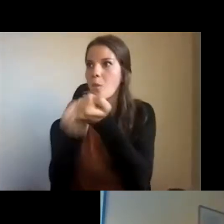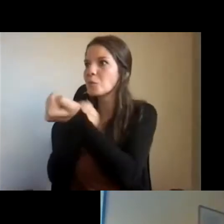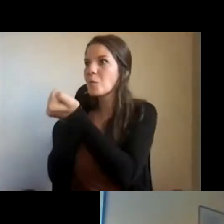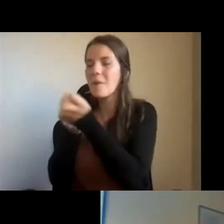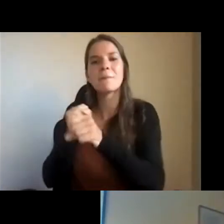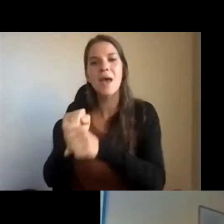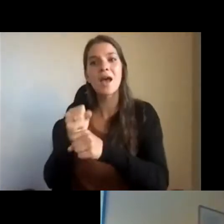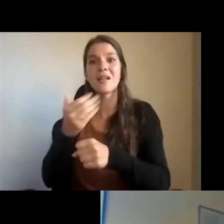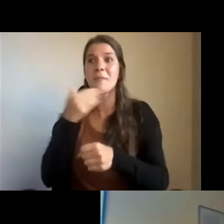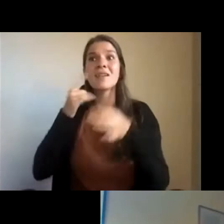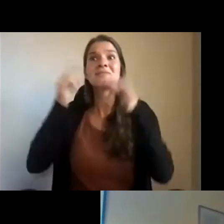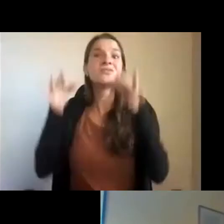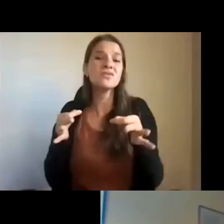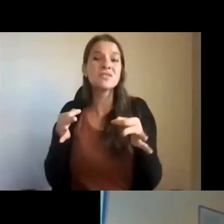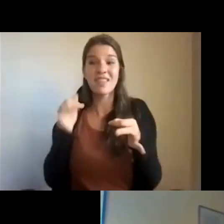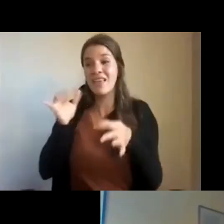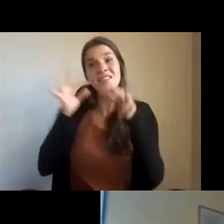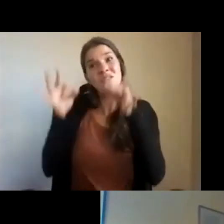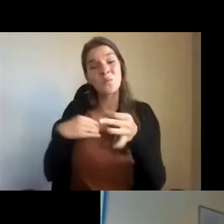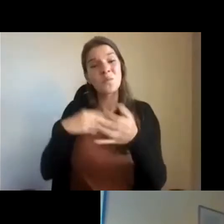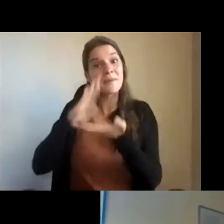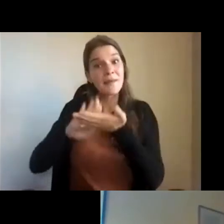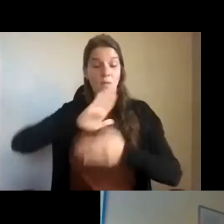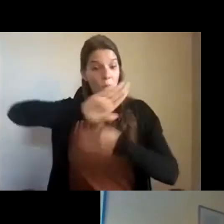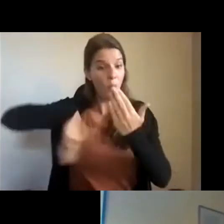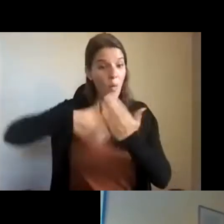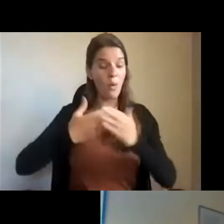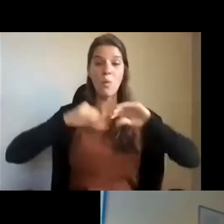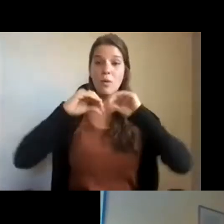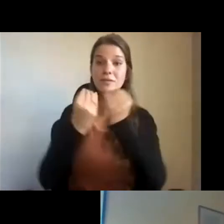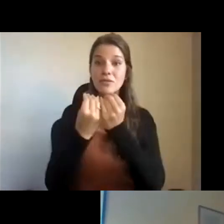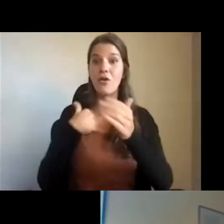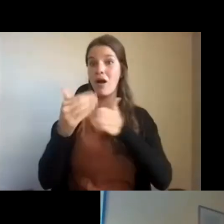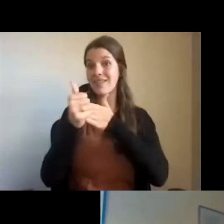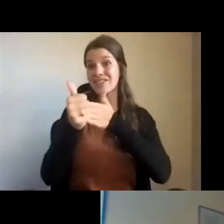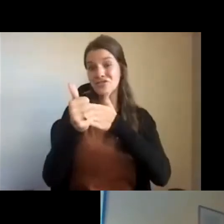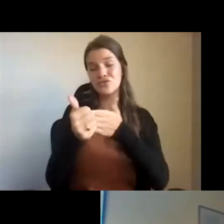just really truly believe as an organization as a group of leaders is the best decision to keep